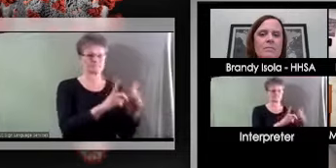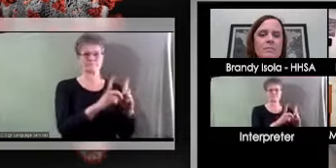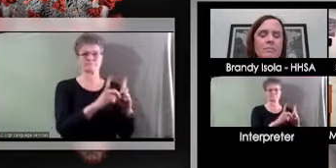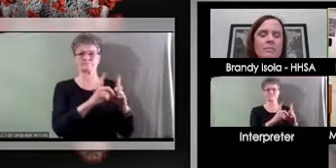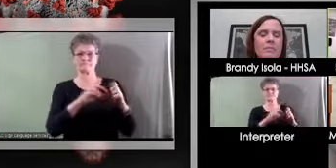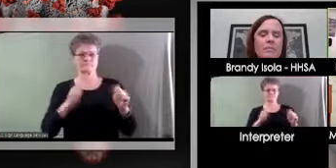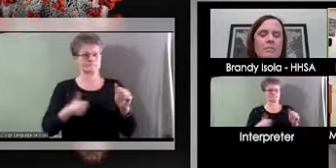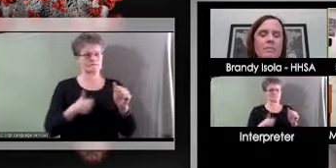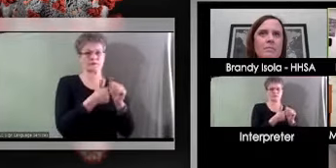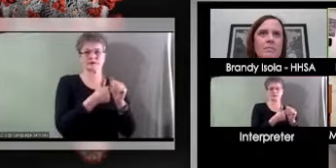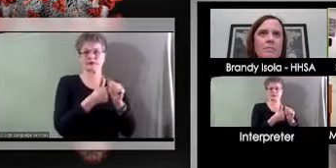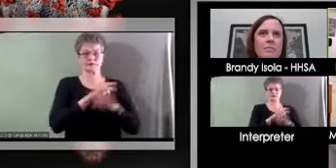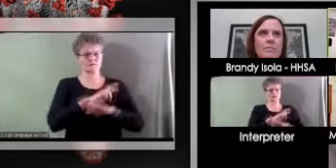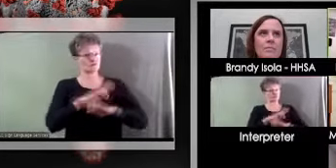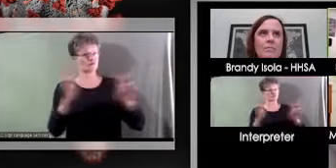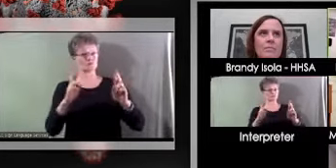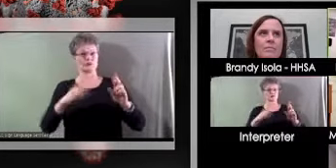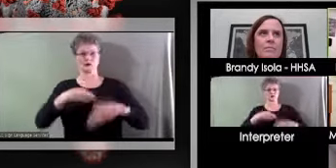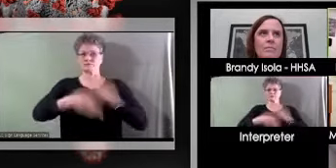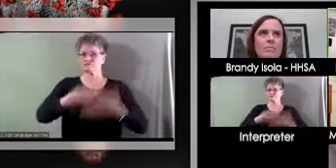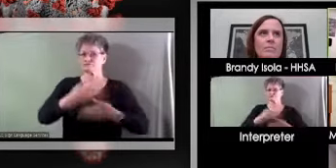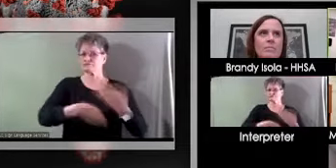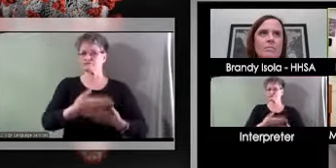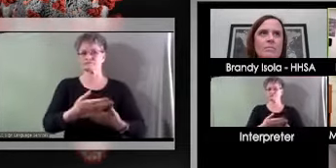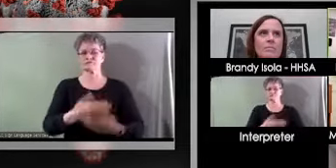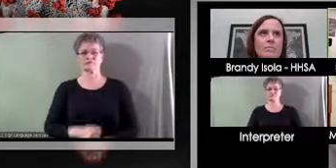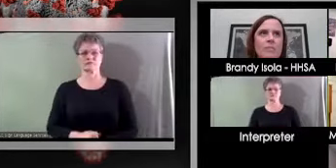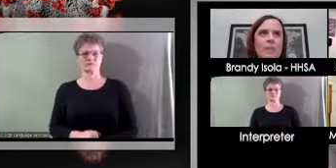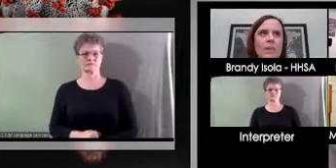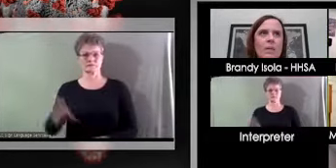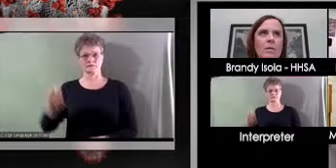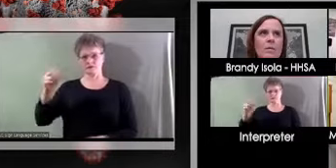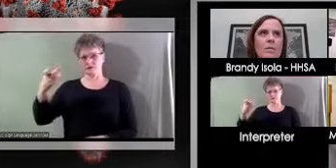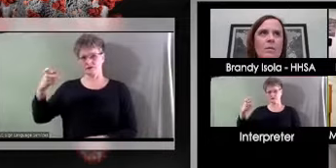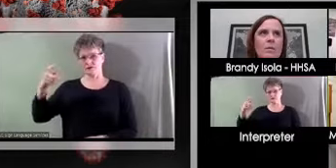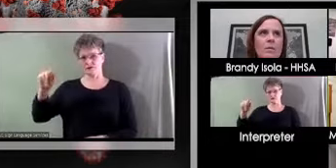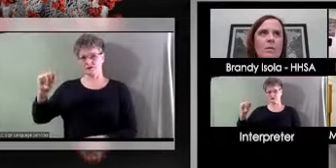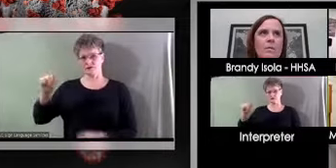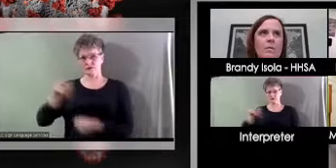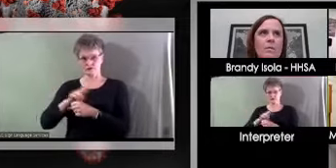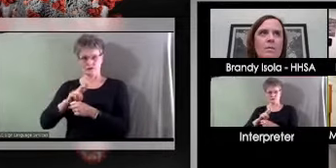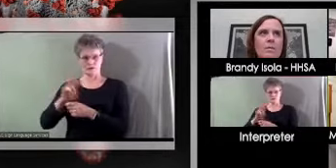Alright, thank you. Shasta Regional Medical Center. Hi there, my name is Mark Mitchelson. I'm the Chief Nursing Officer here for